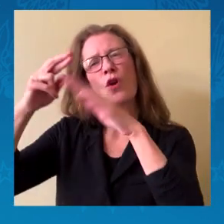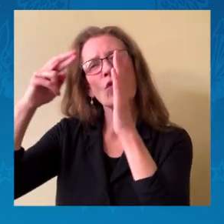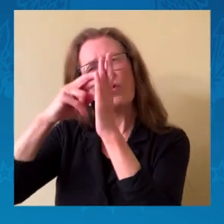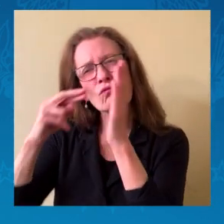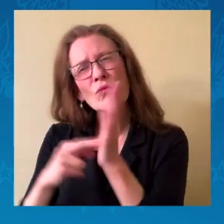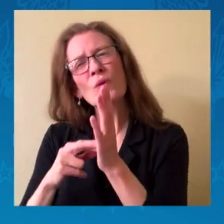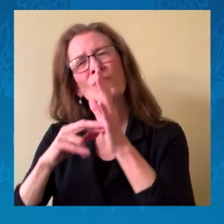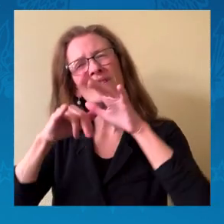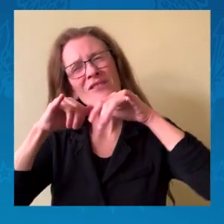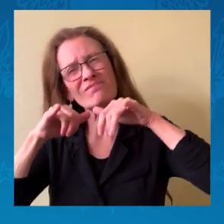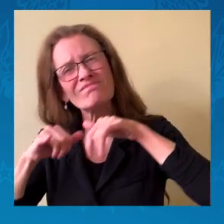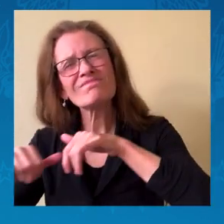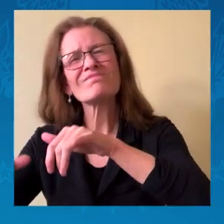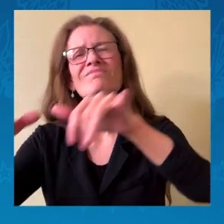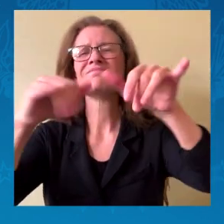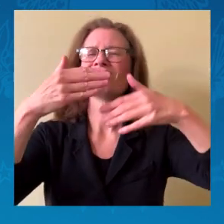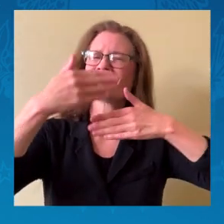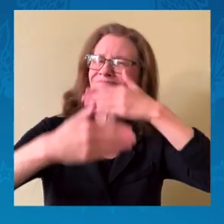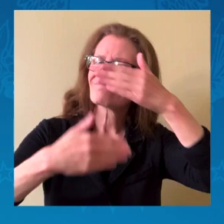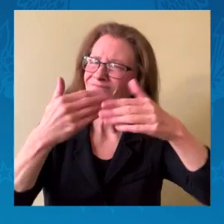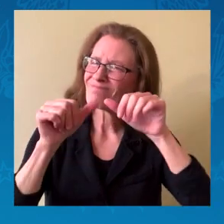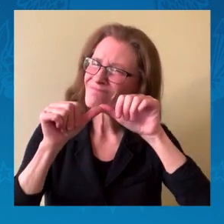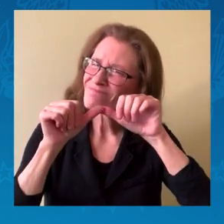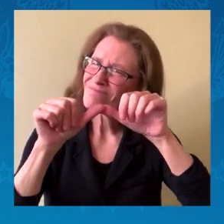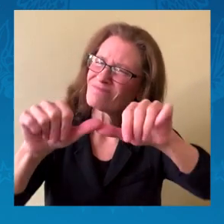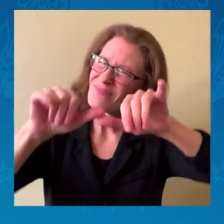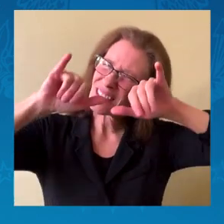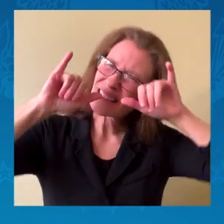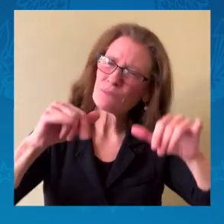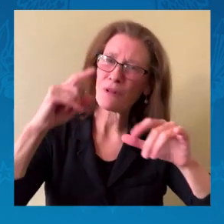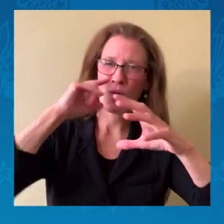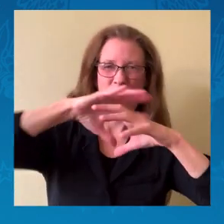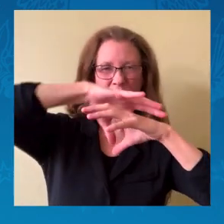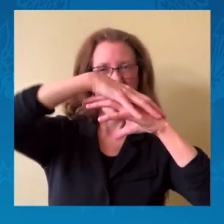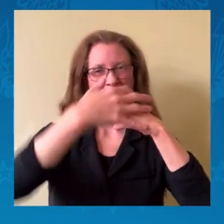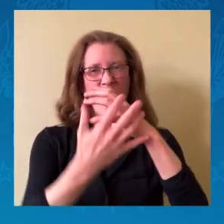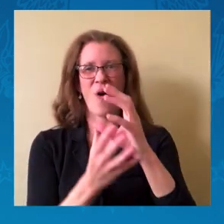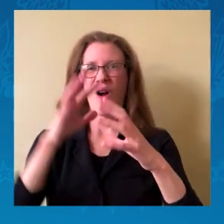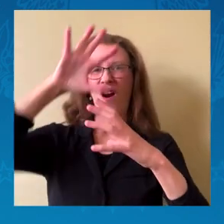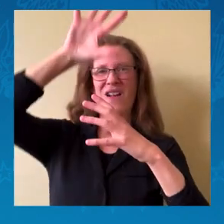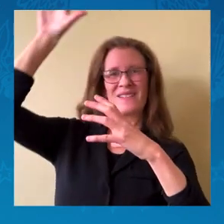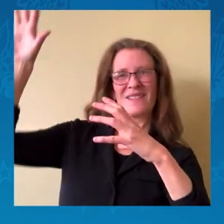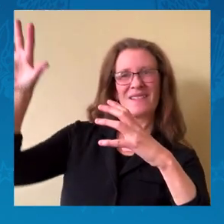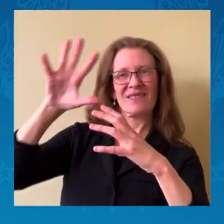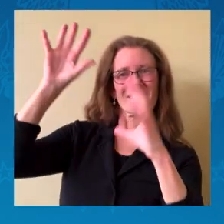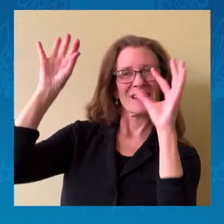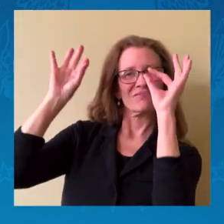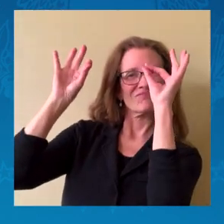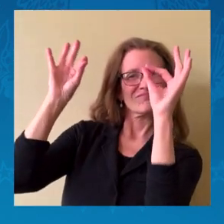So from the Defense Department's perspective, we would like to see all nations agree to refrain from anti-satellite weapons